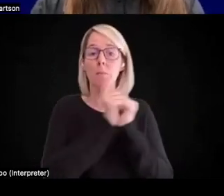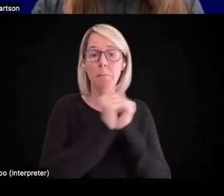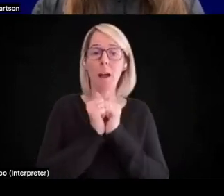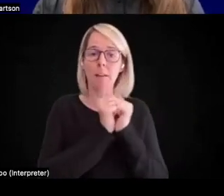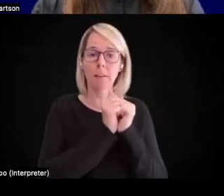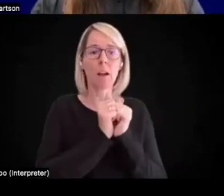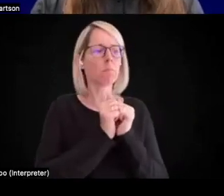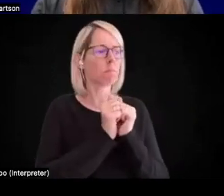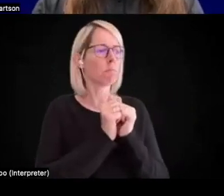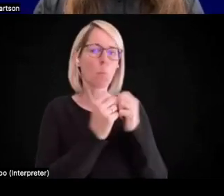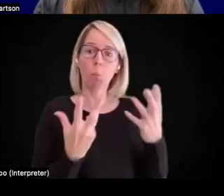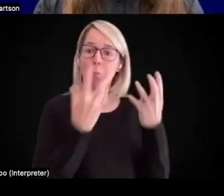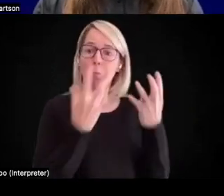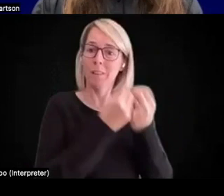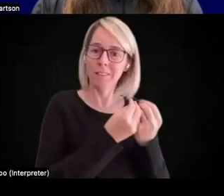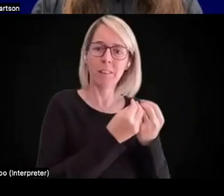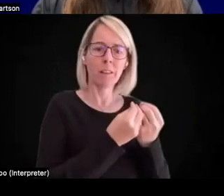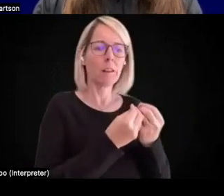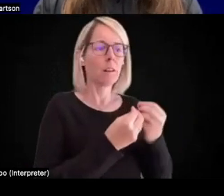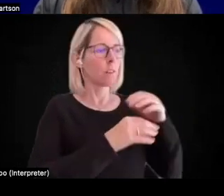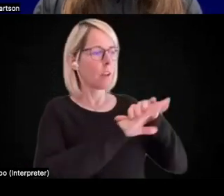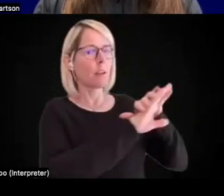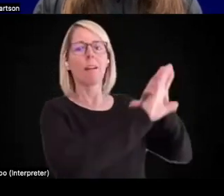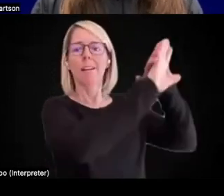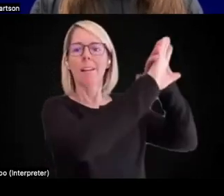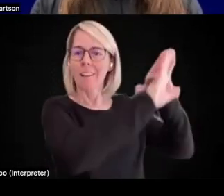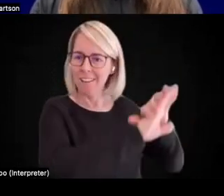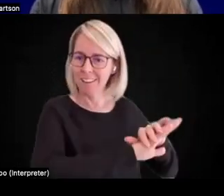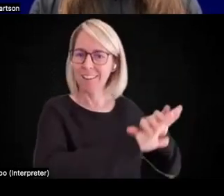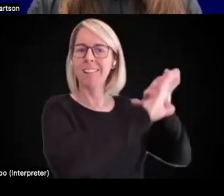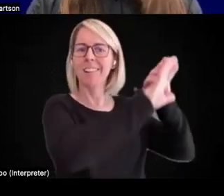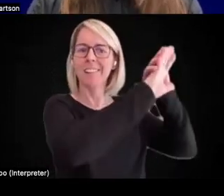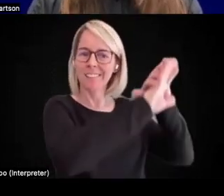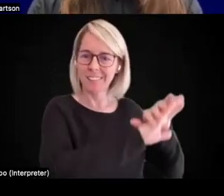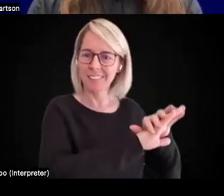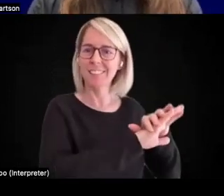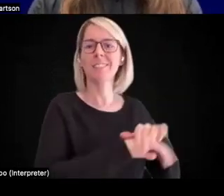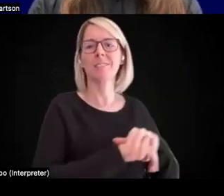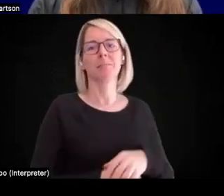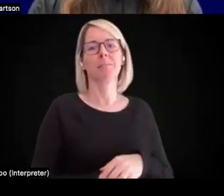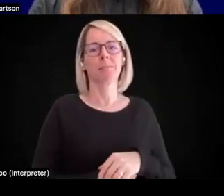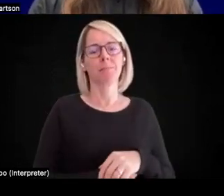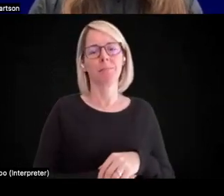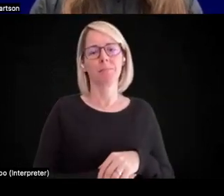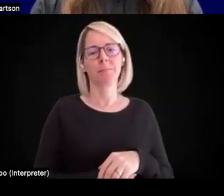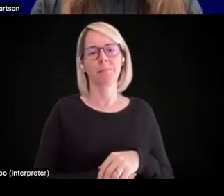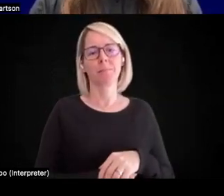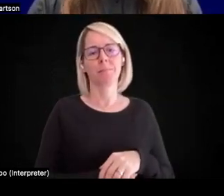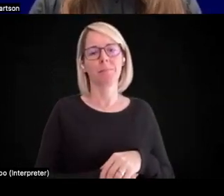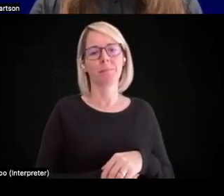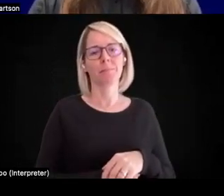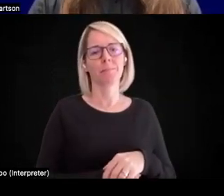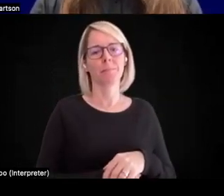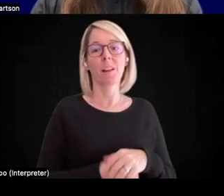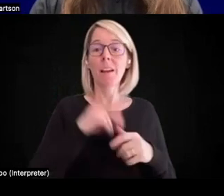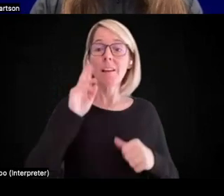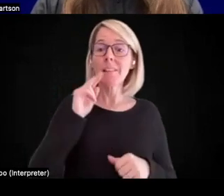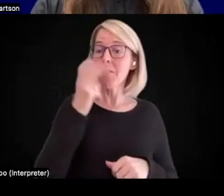that action of stroking the fence with her and you will see the deafblind person is even regulating